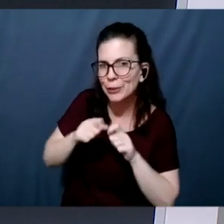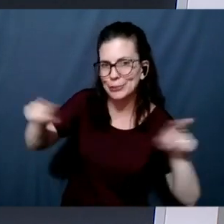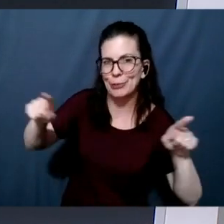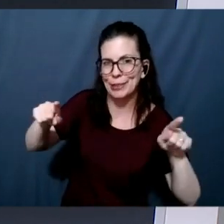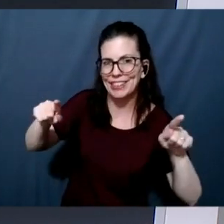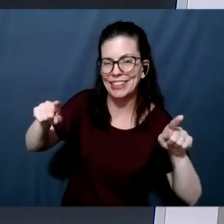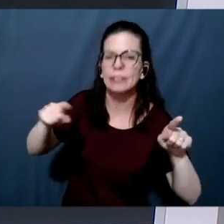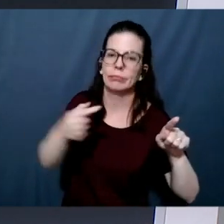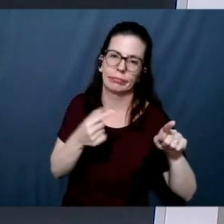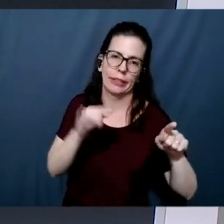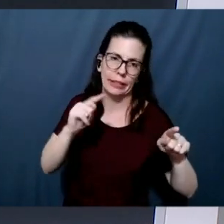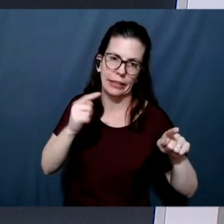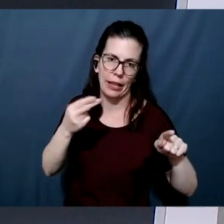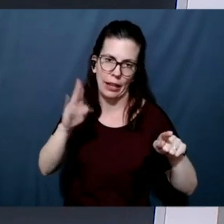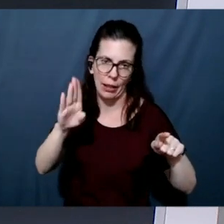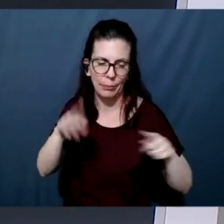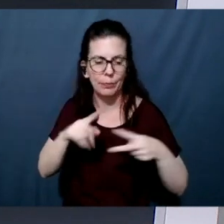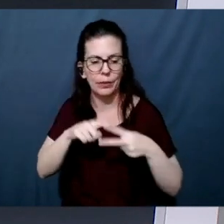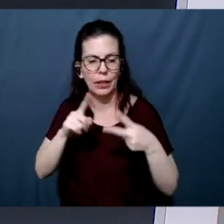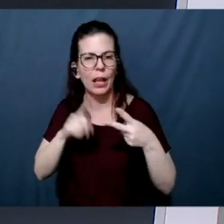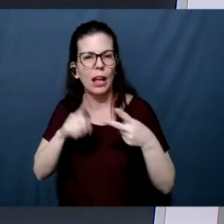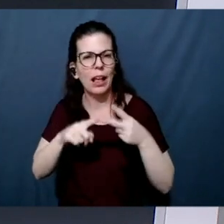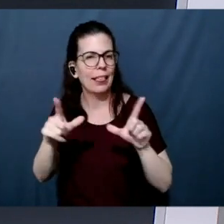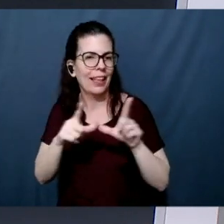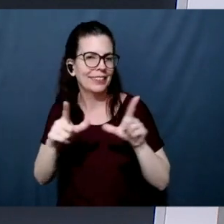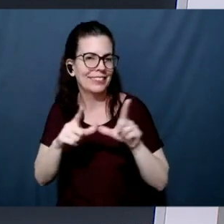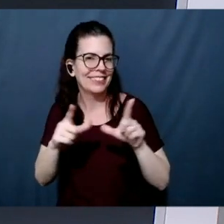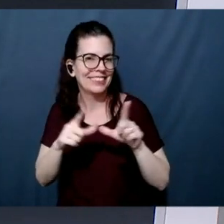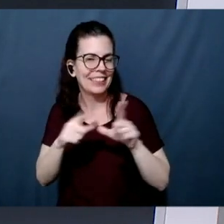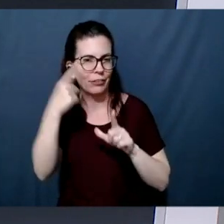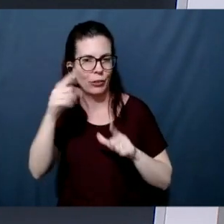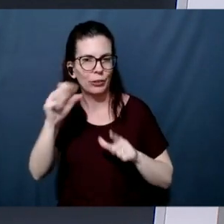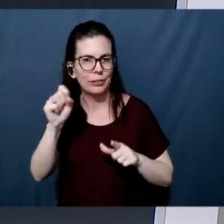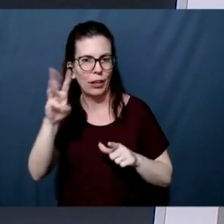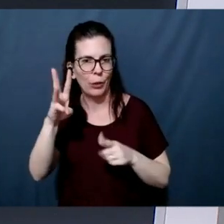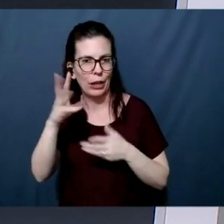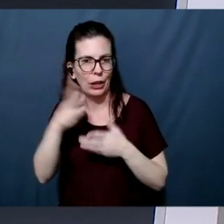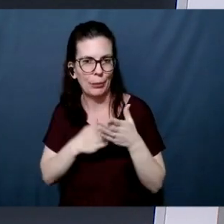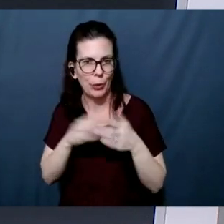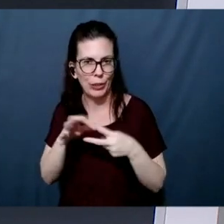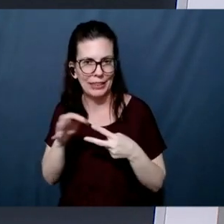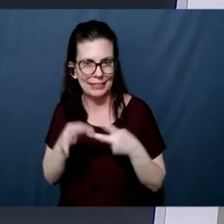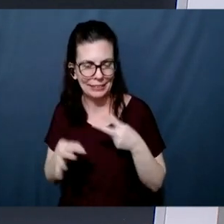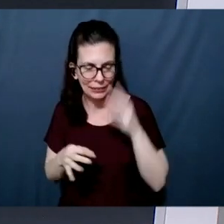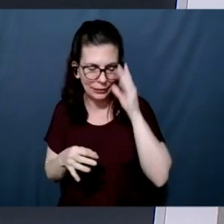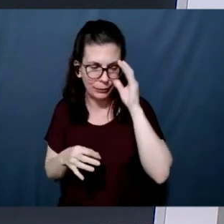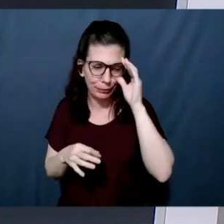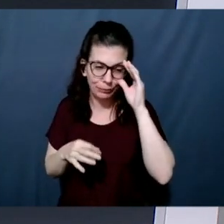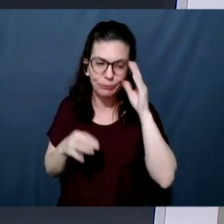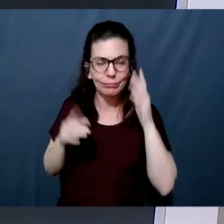And what's the licensing for the software components, it sounds like it's open source. Yeah.